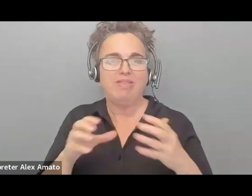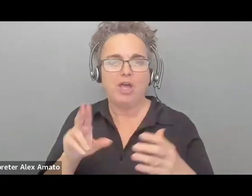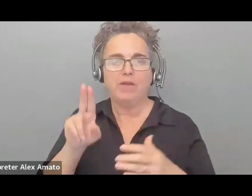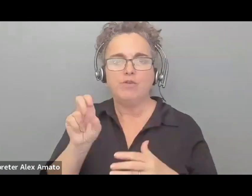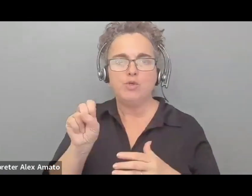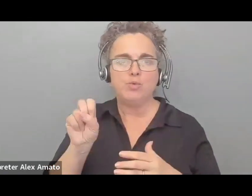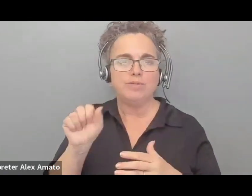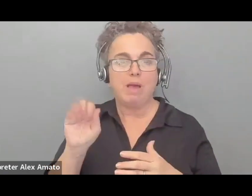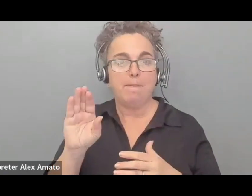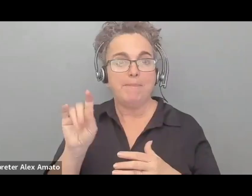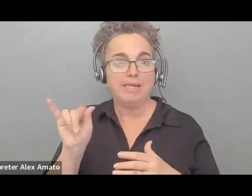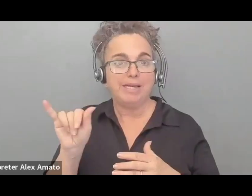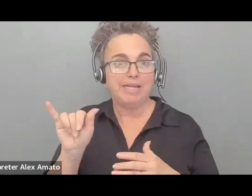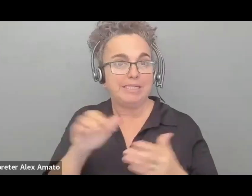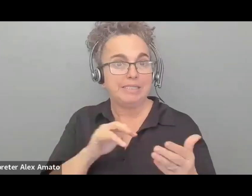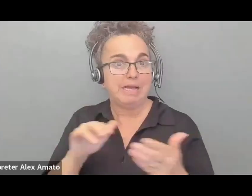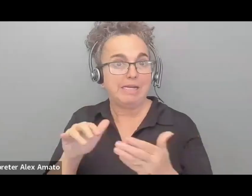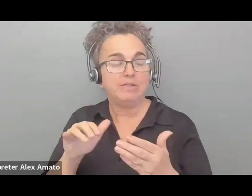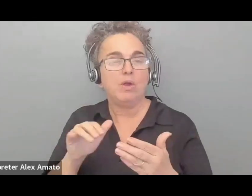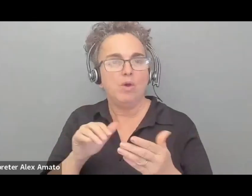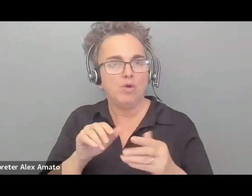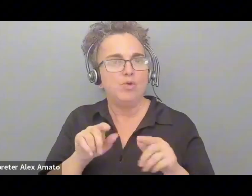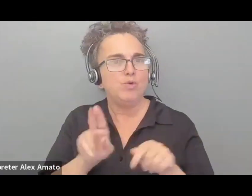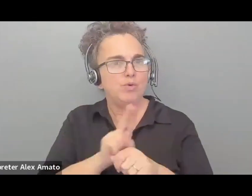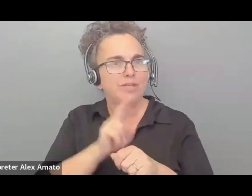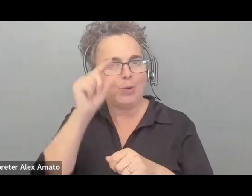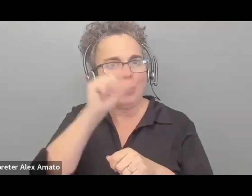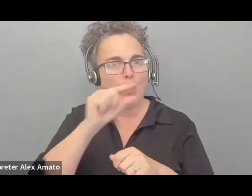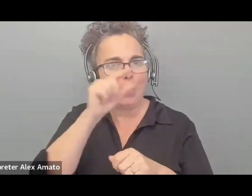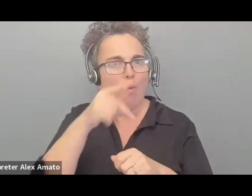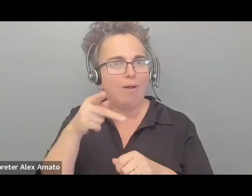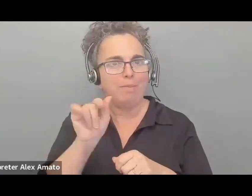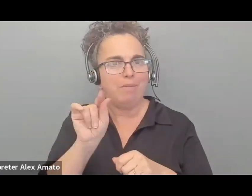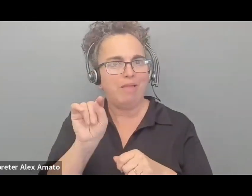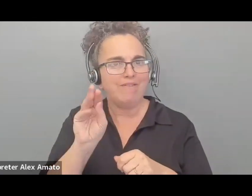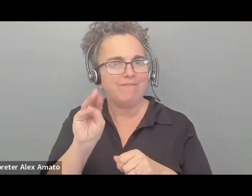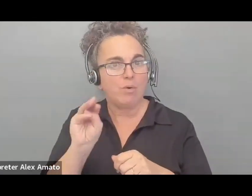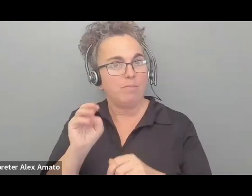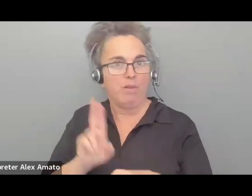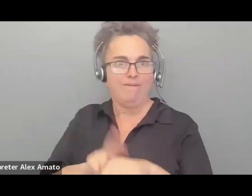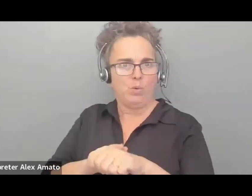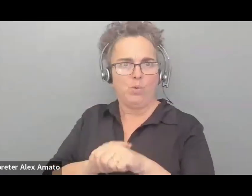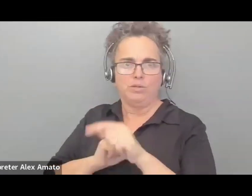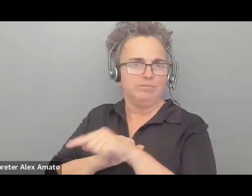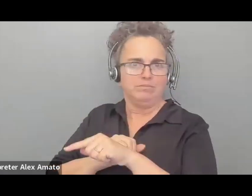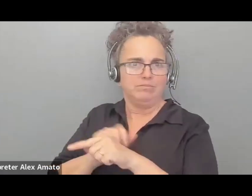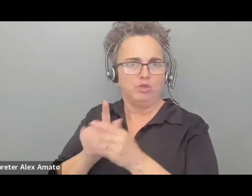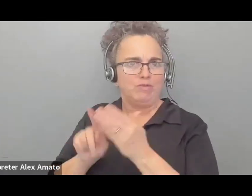and like every Google researcher knows where the share screen button is, but they need to be prepared to like make sure